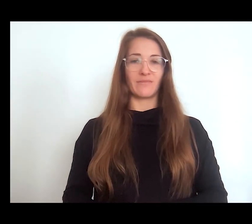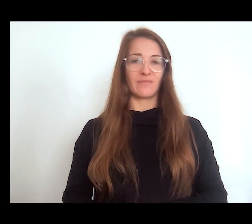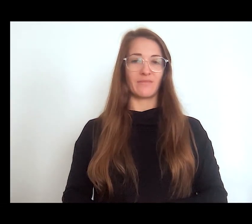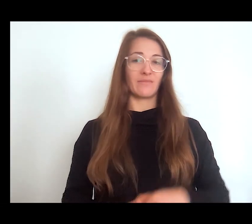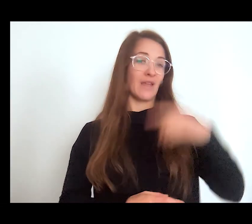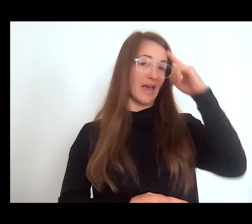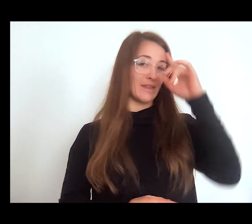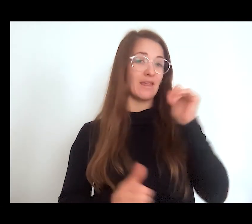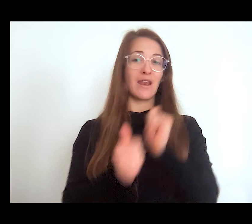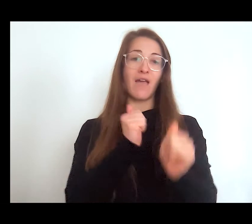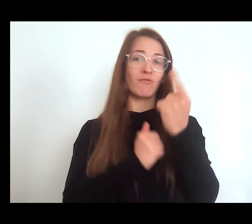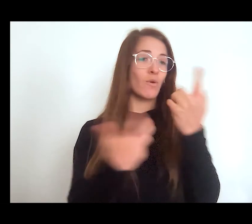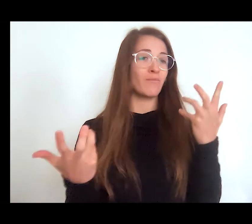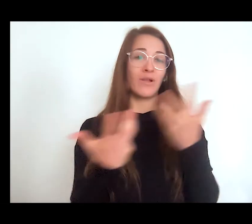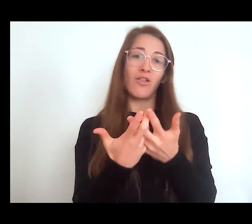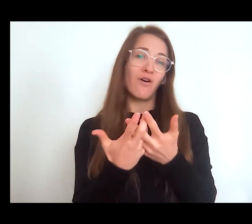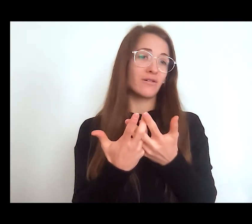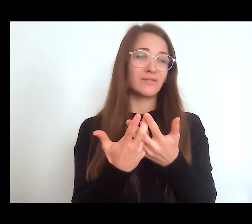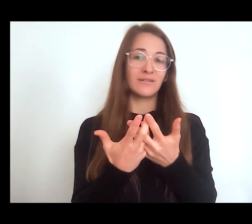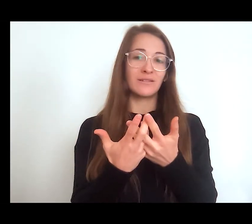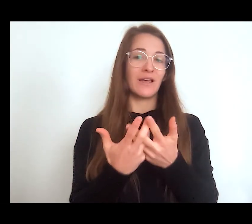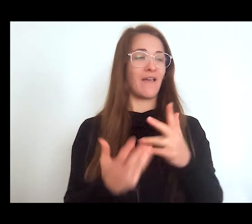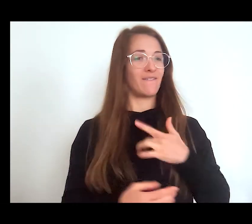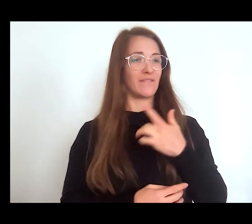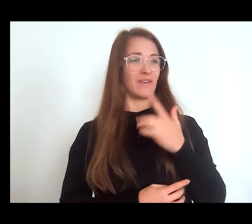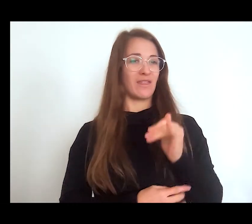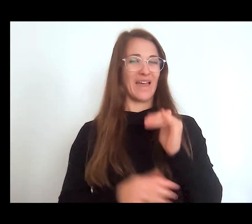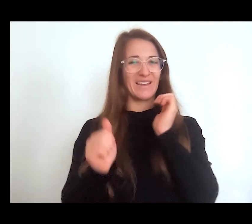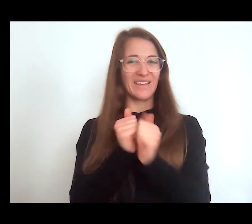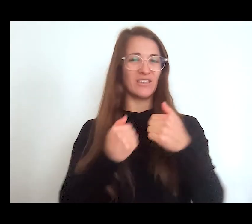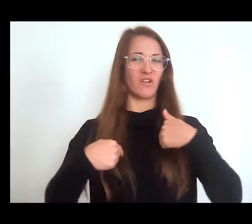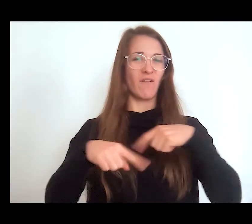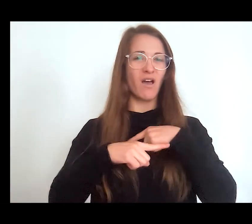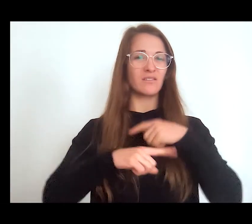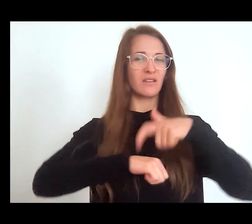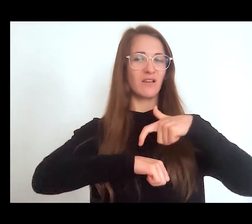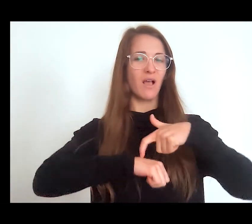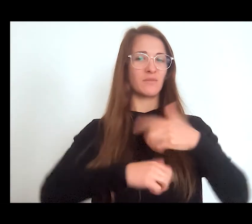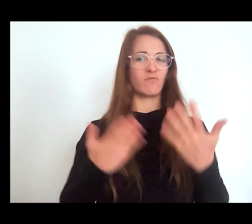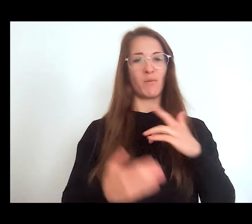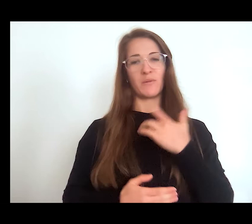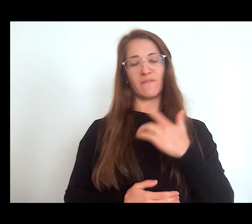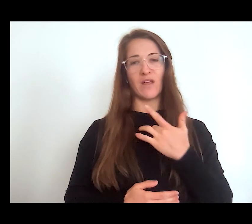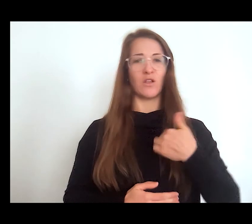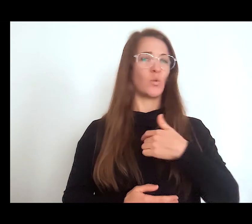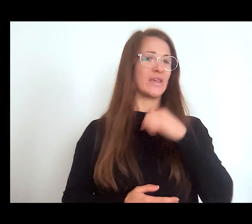ALIGN WITH THE WORK THAT YOU ARE DOING NOW? THE FACT THAT EVERYONE BELONGS. I FEEL THAT EACH ONE OF US AT